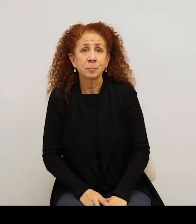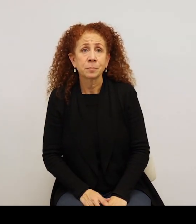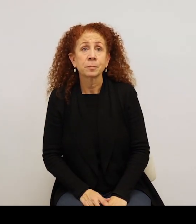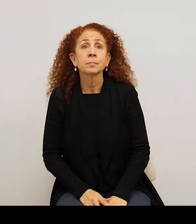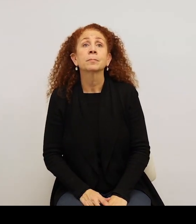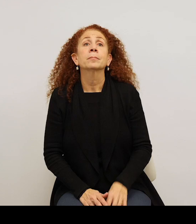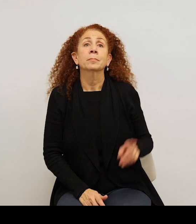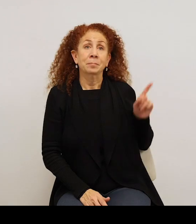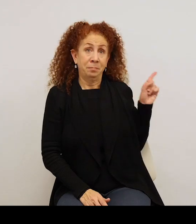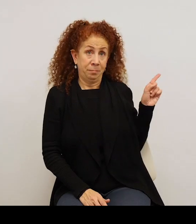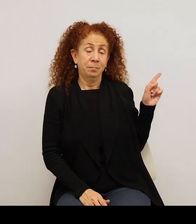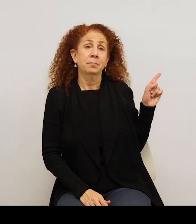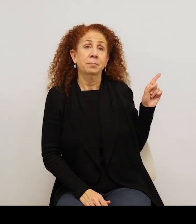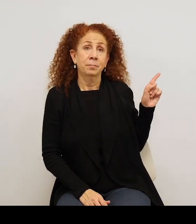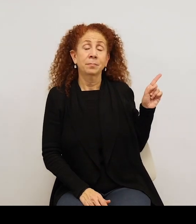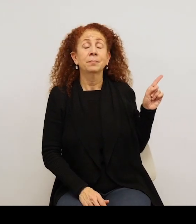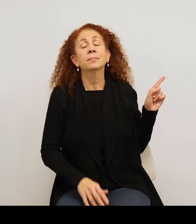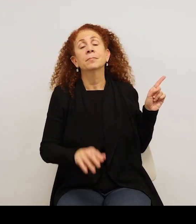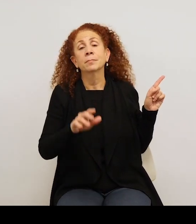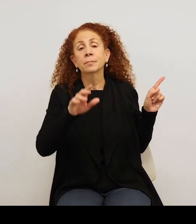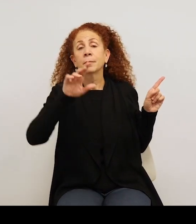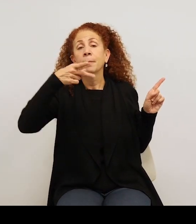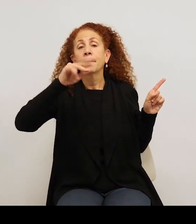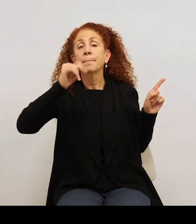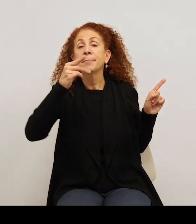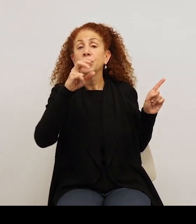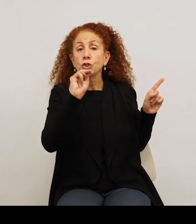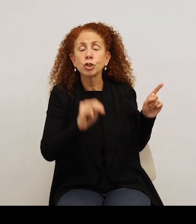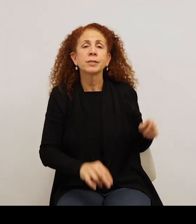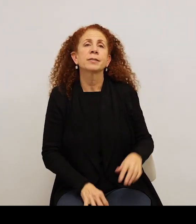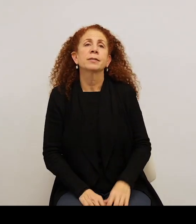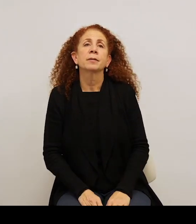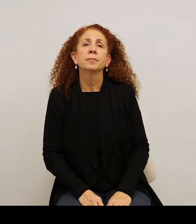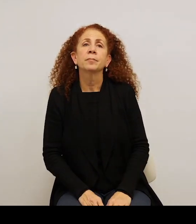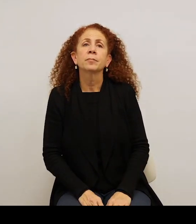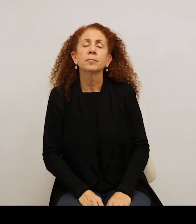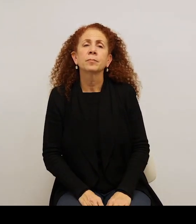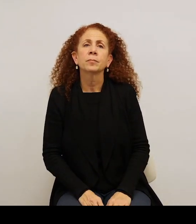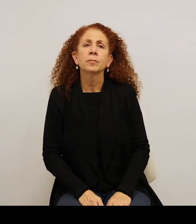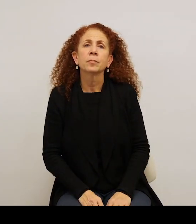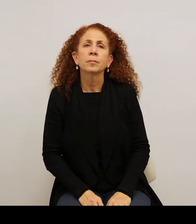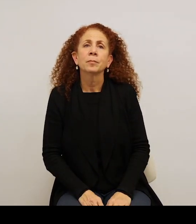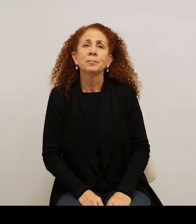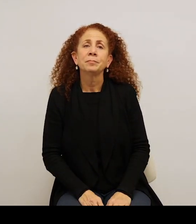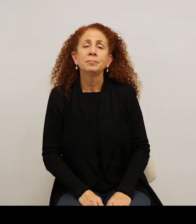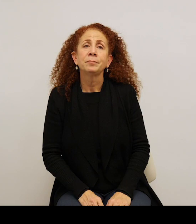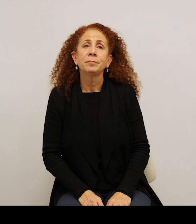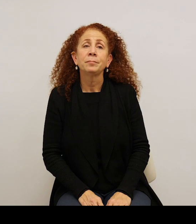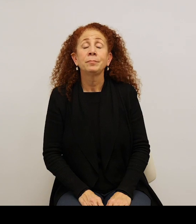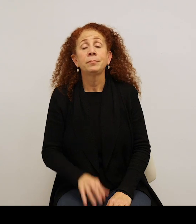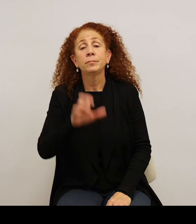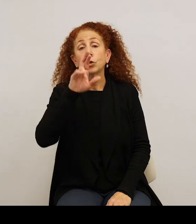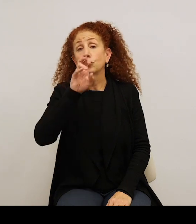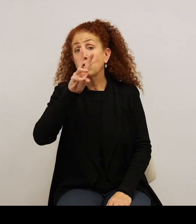Then there's, of course, pigeons and lots of crows